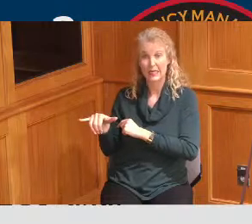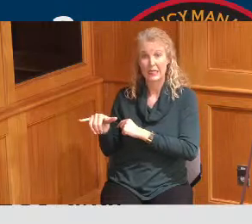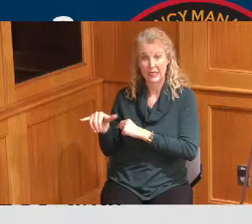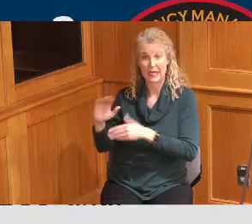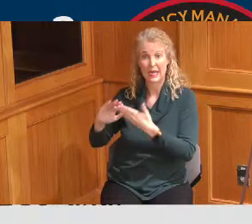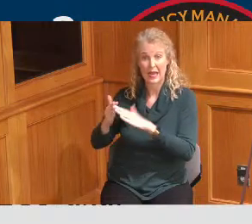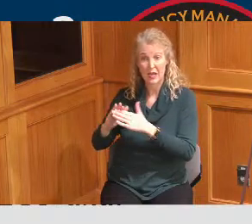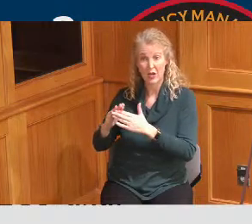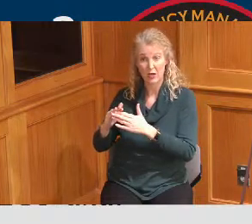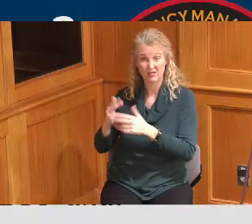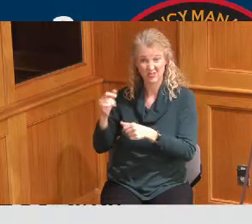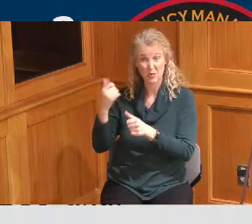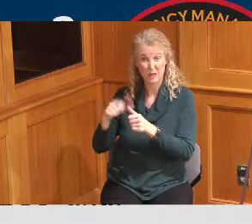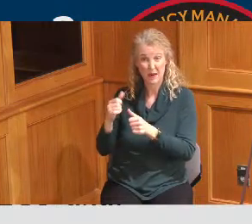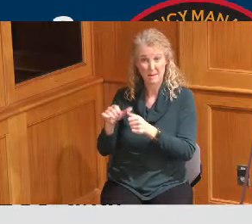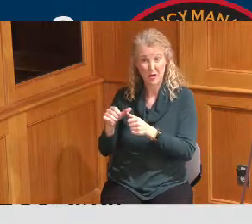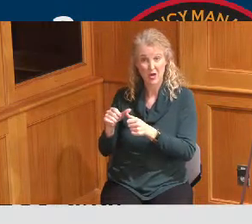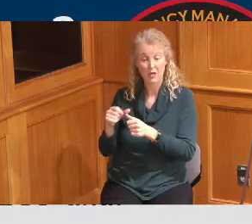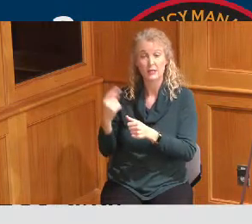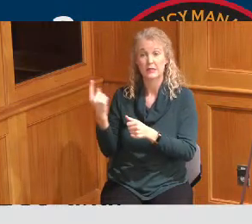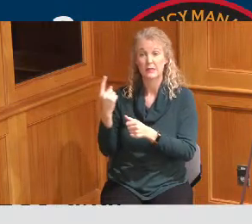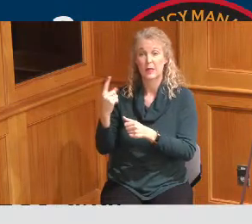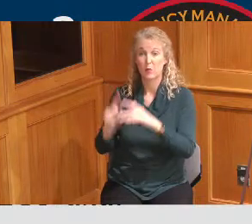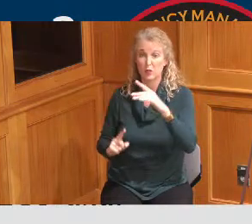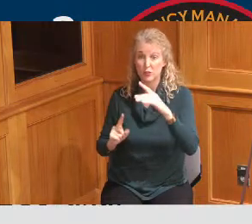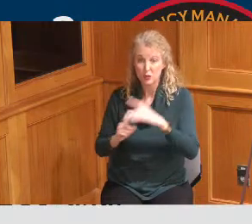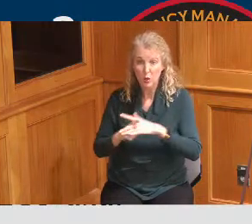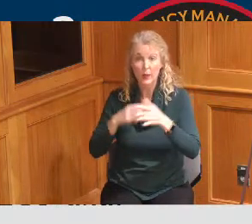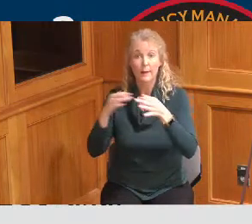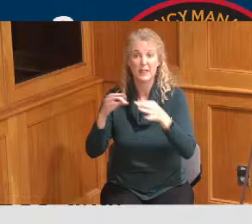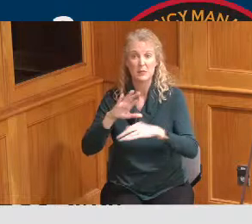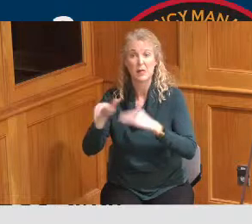in preparedness we had somebody come in and talk about what happened in Montgomery County if you